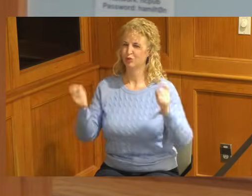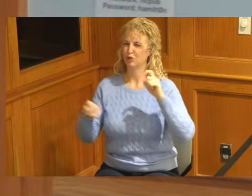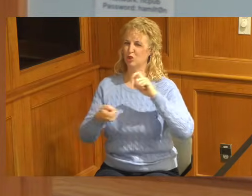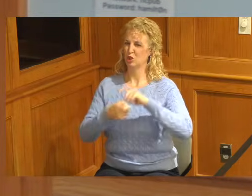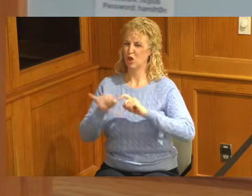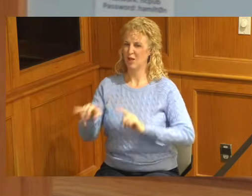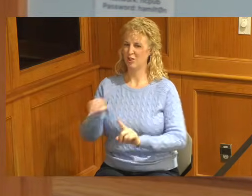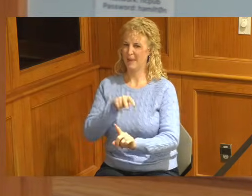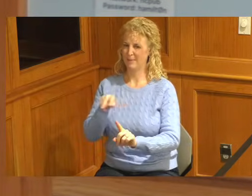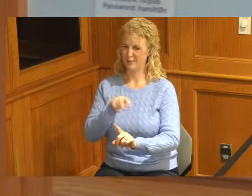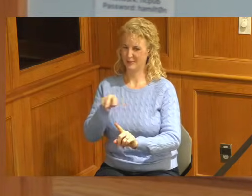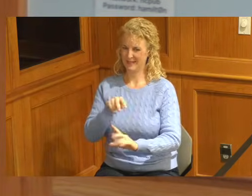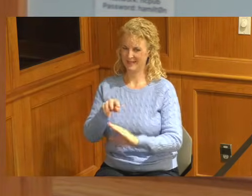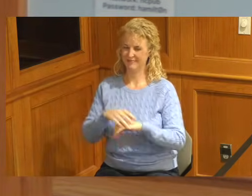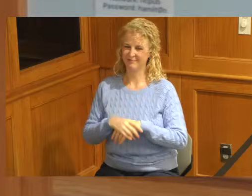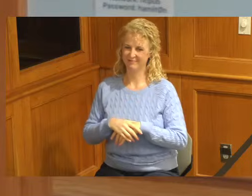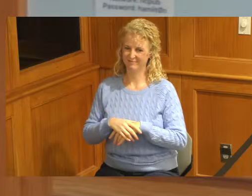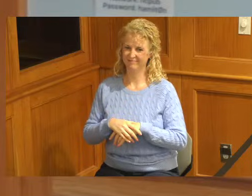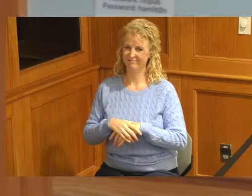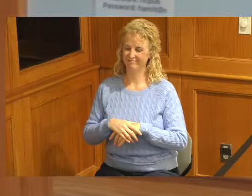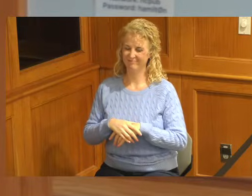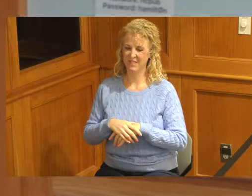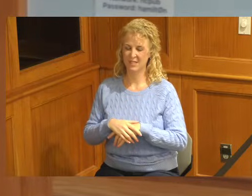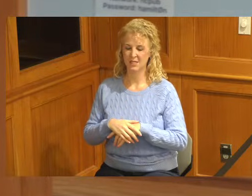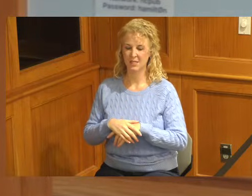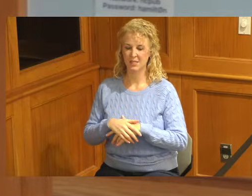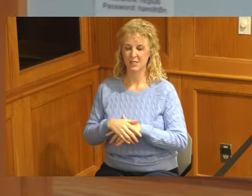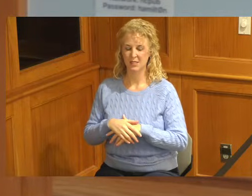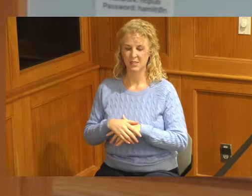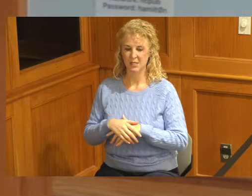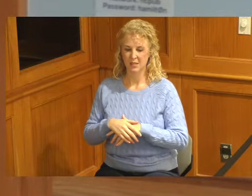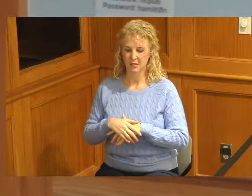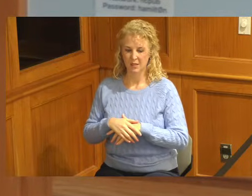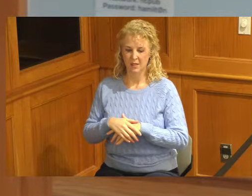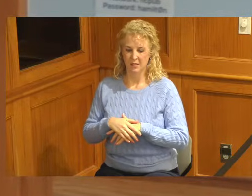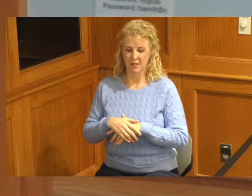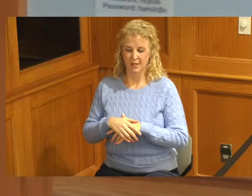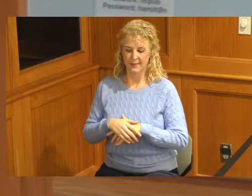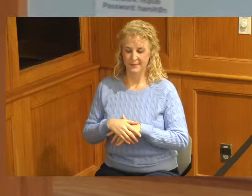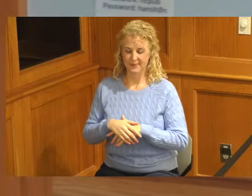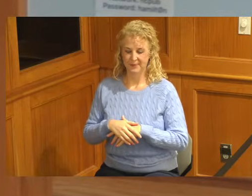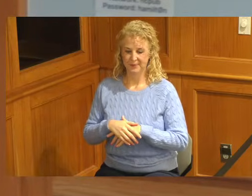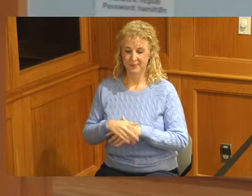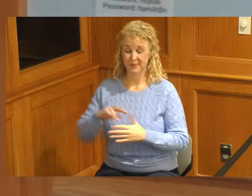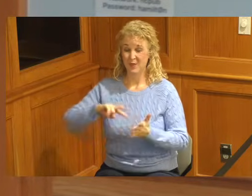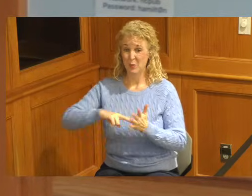that was a long answer, but it it I think there is a continued need to discuss more